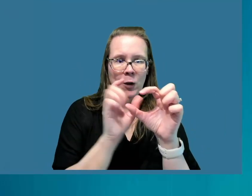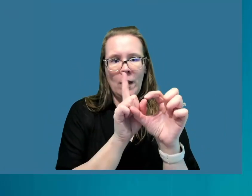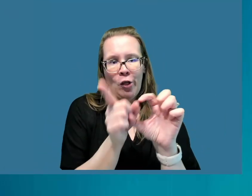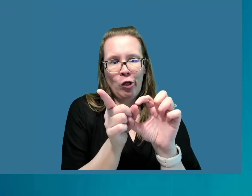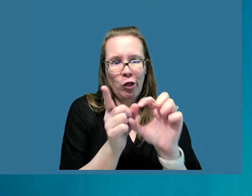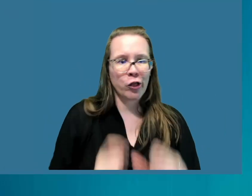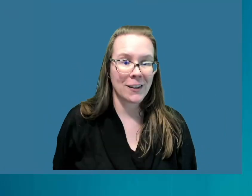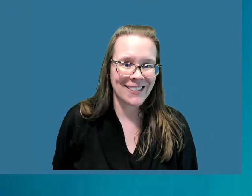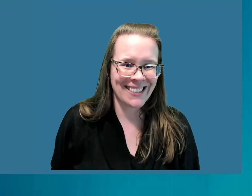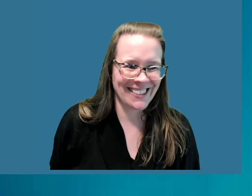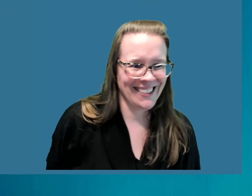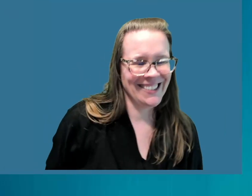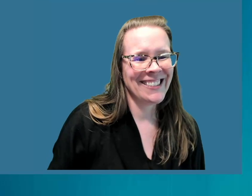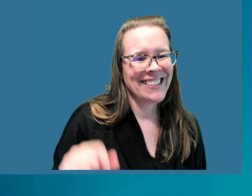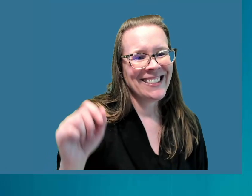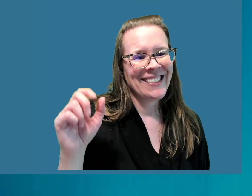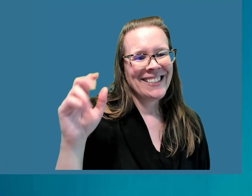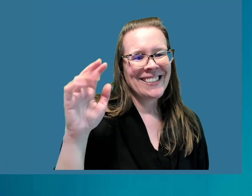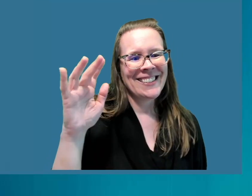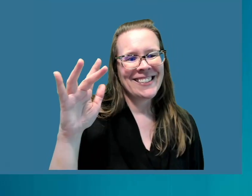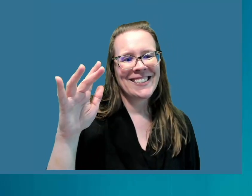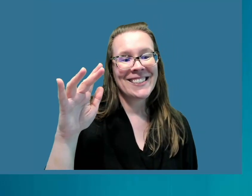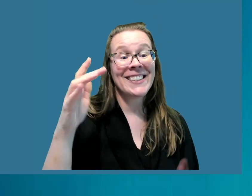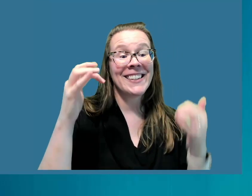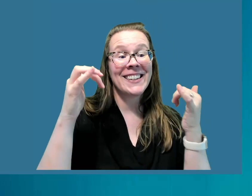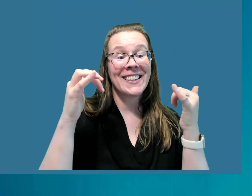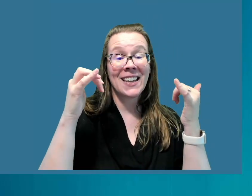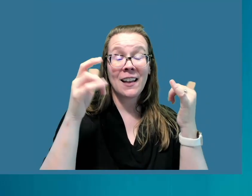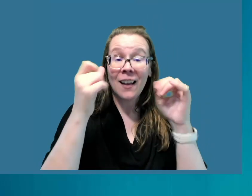a polka dot with like a little stick coming out of it. Think of like a chocolate chip: